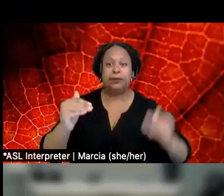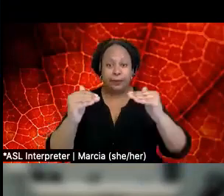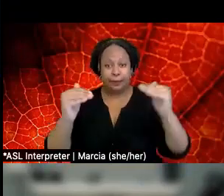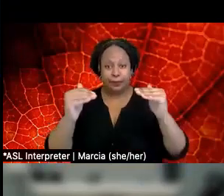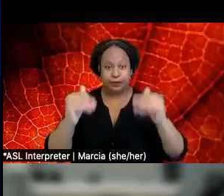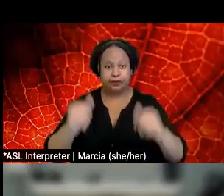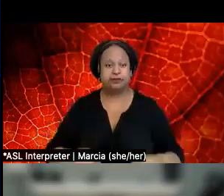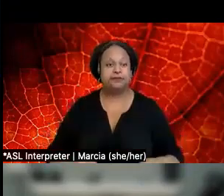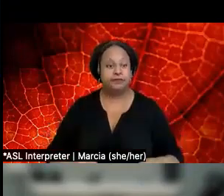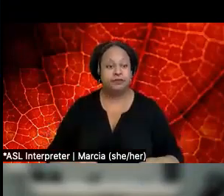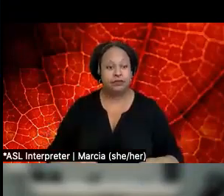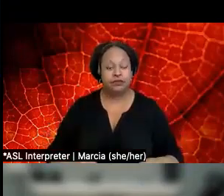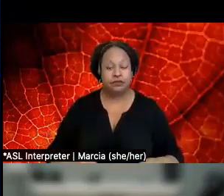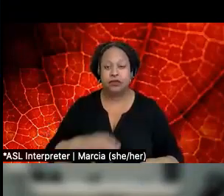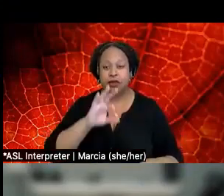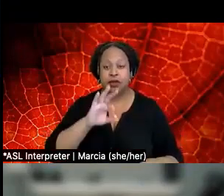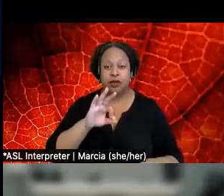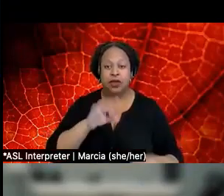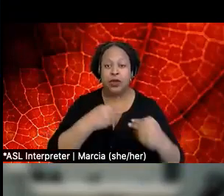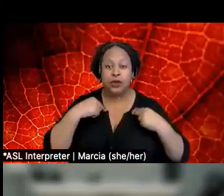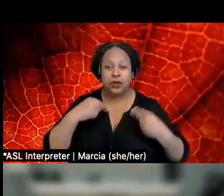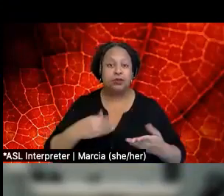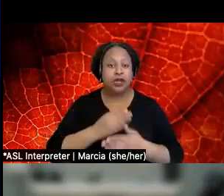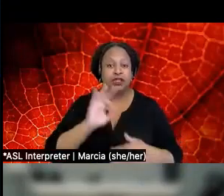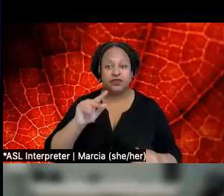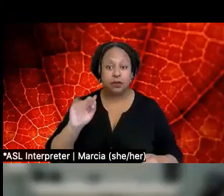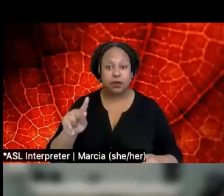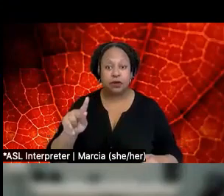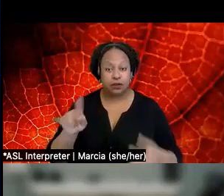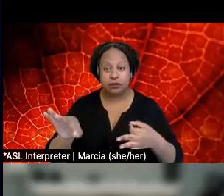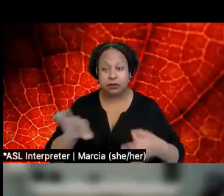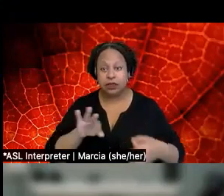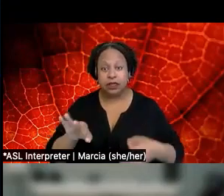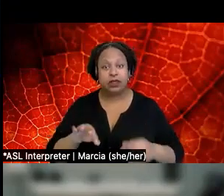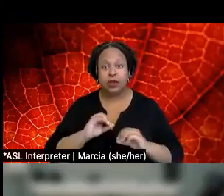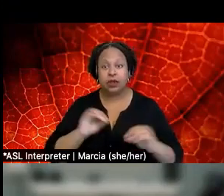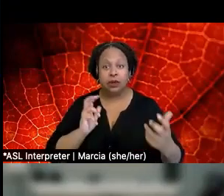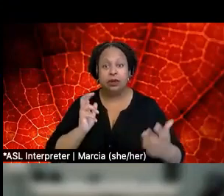The framework provides that there's no accommodation given without an individual request.